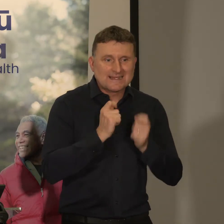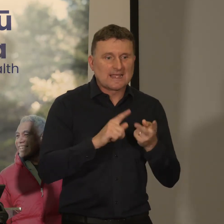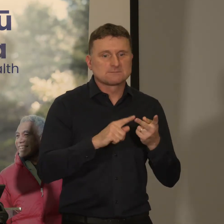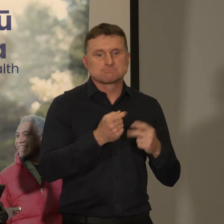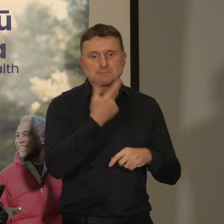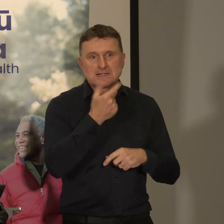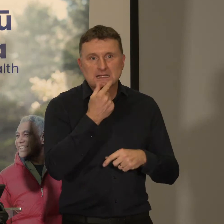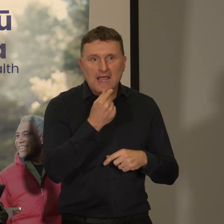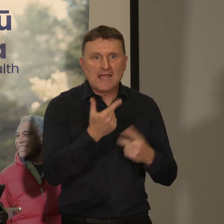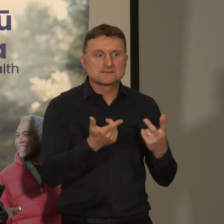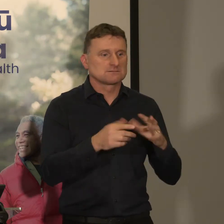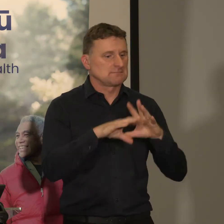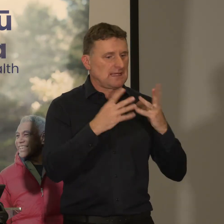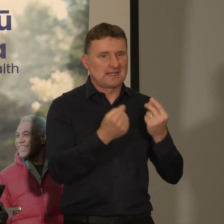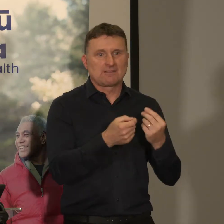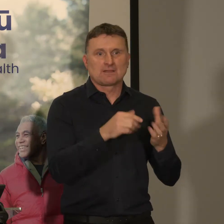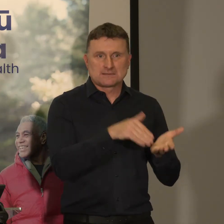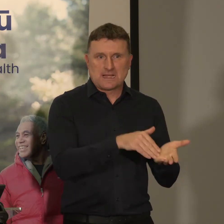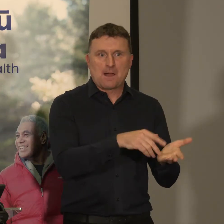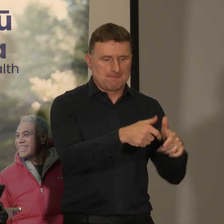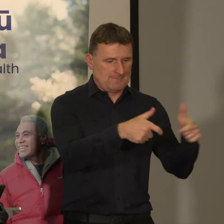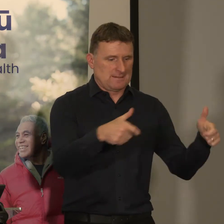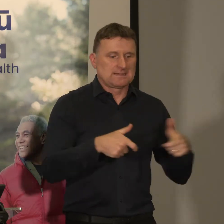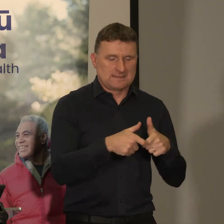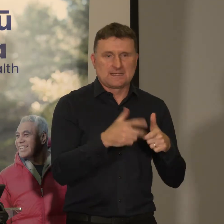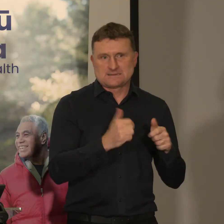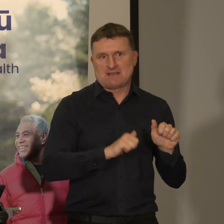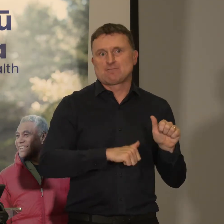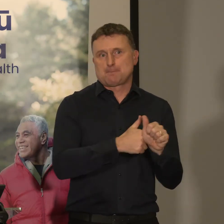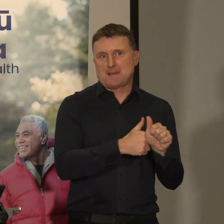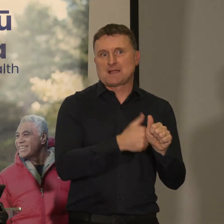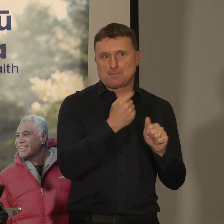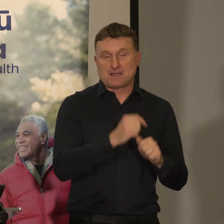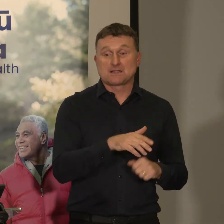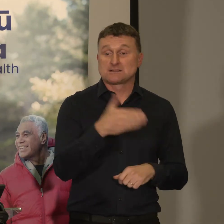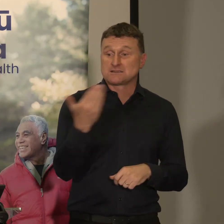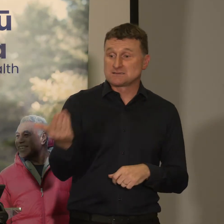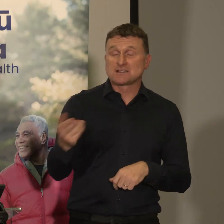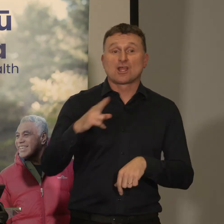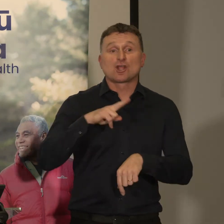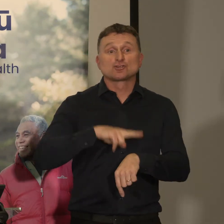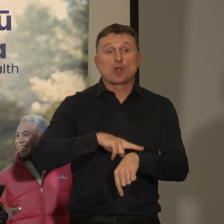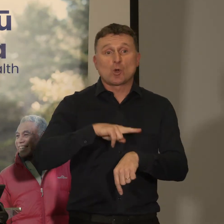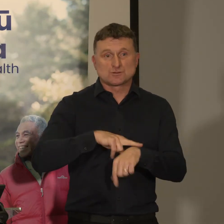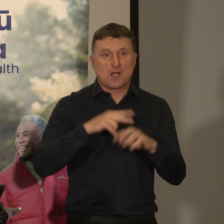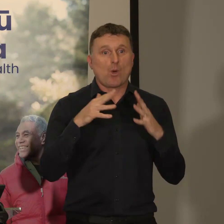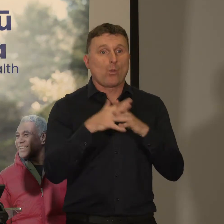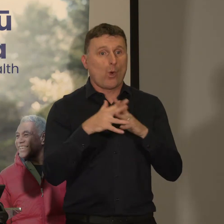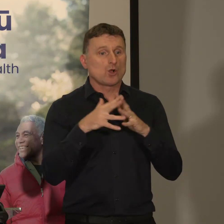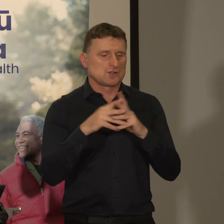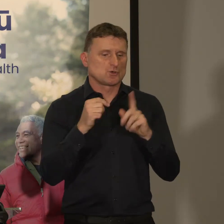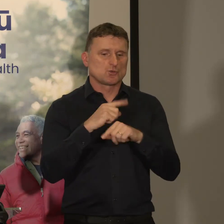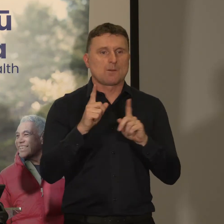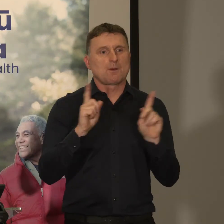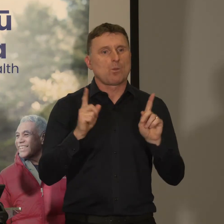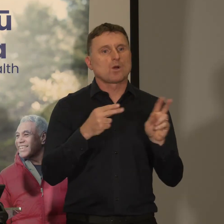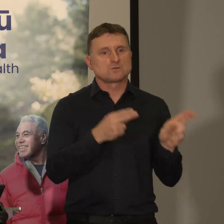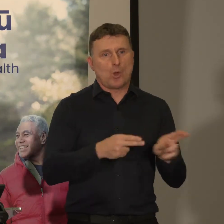masks, hand sanitiser, and prescription medications if you need them. I will now pass